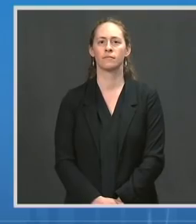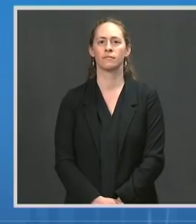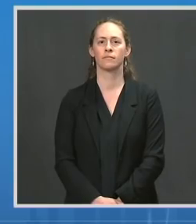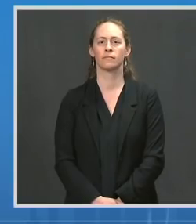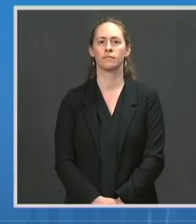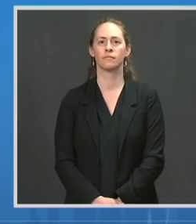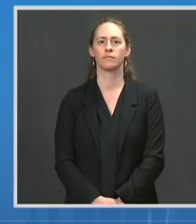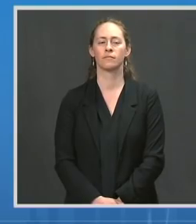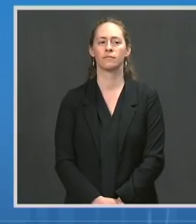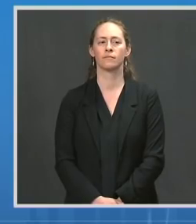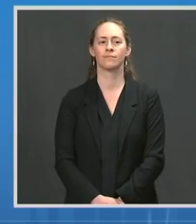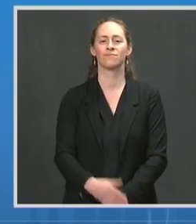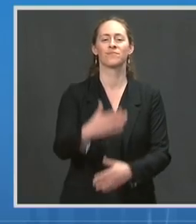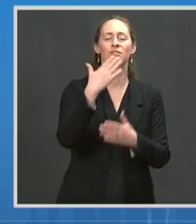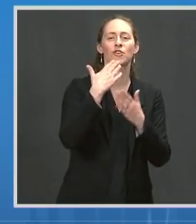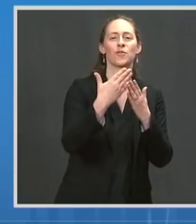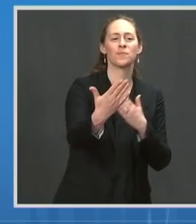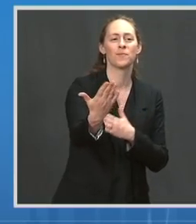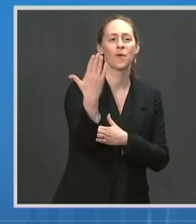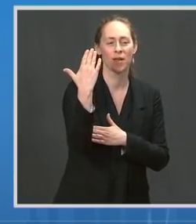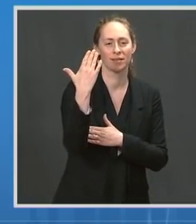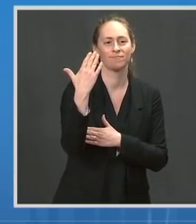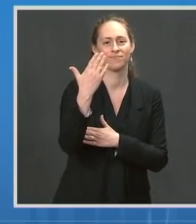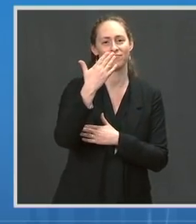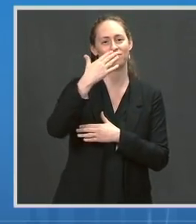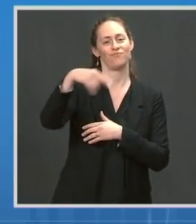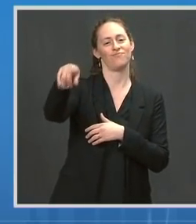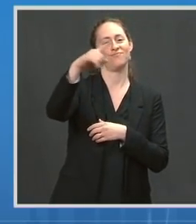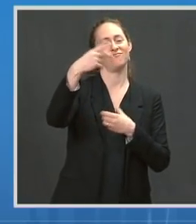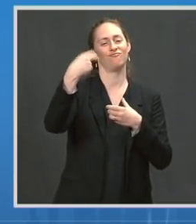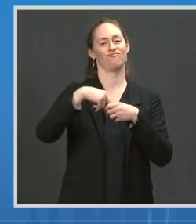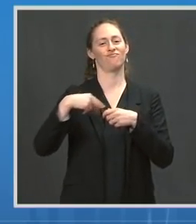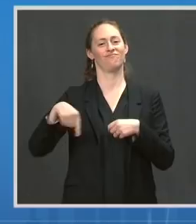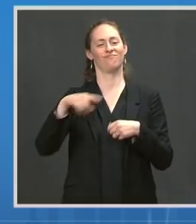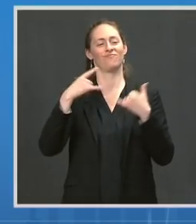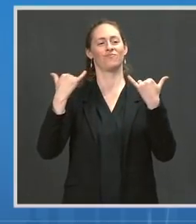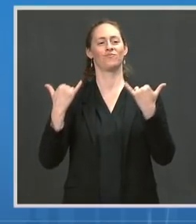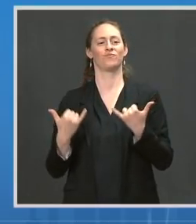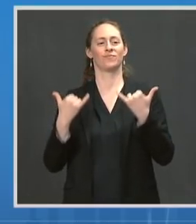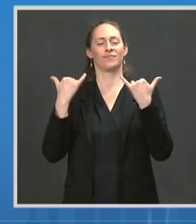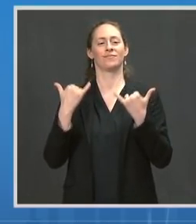Mr. Slavitt: Good morning. Thank you for joining us. Today, I am joined by Dr. Walensky, Dr. Fauci,